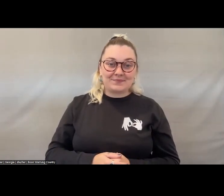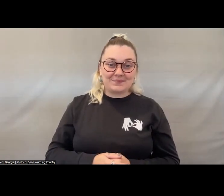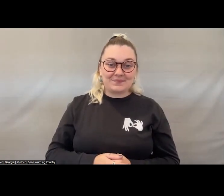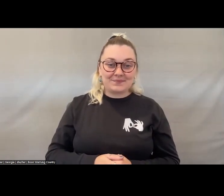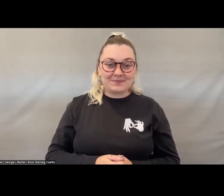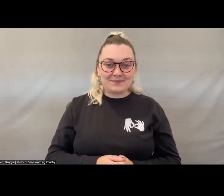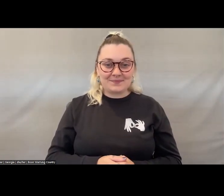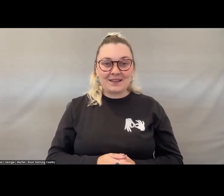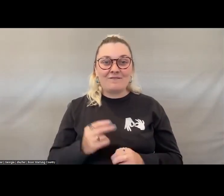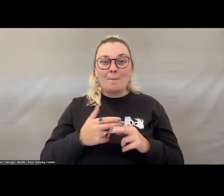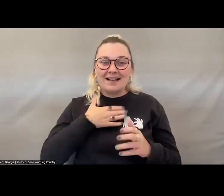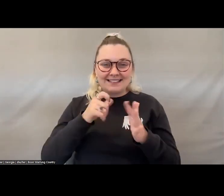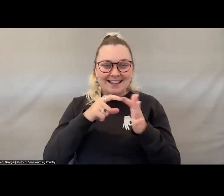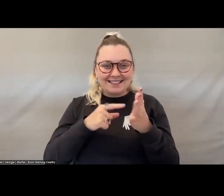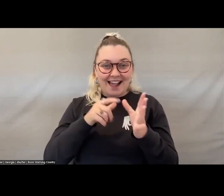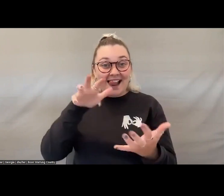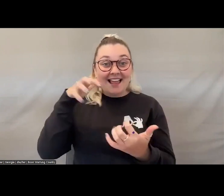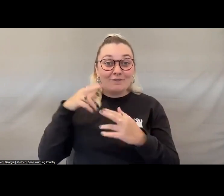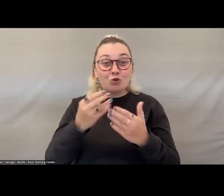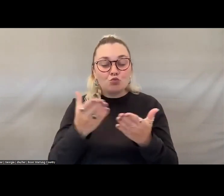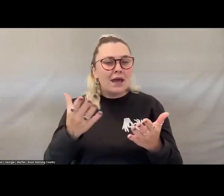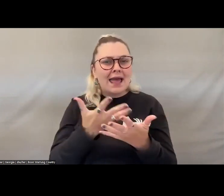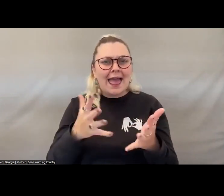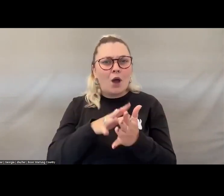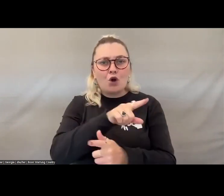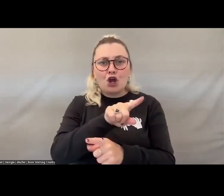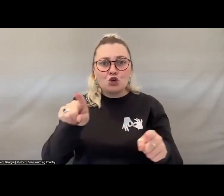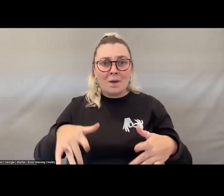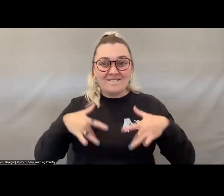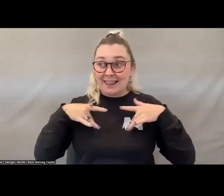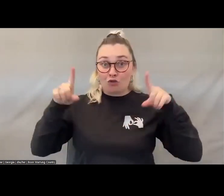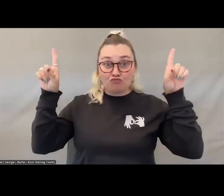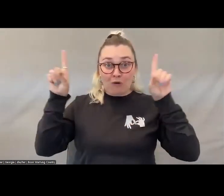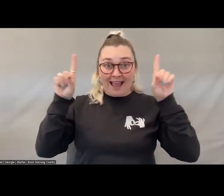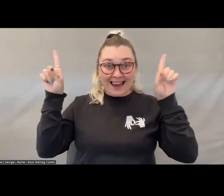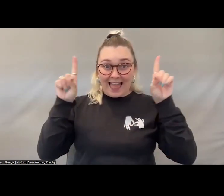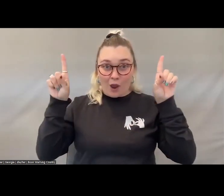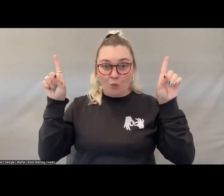data collection from all of you, I want to know how are you feeling right now. Just click with the